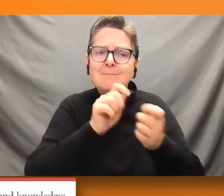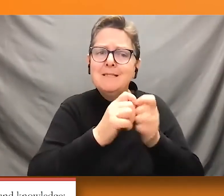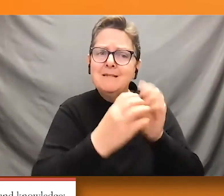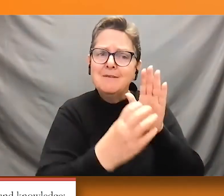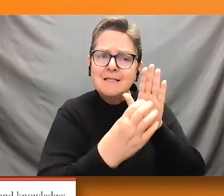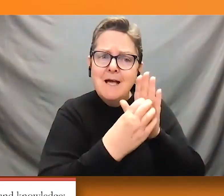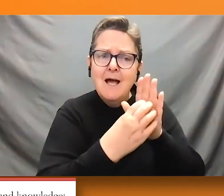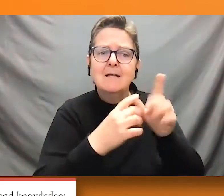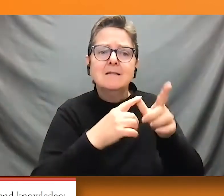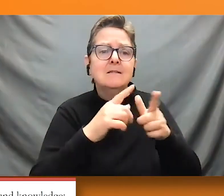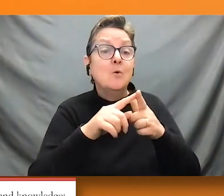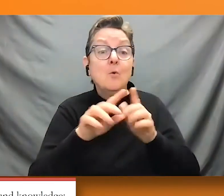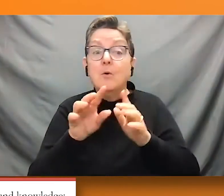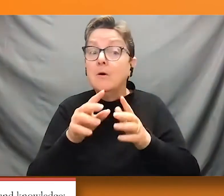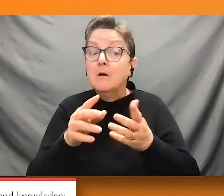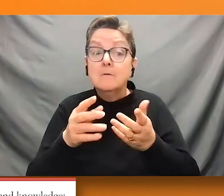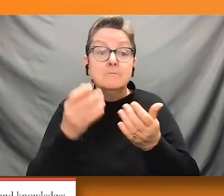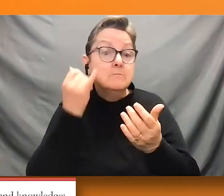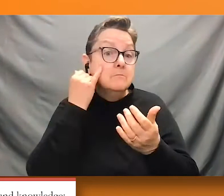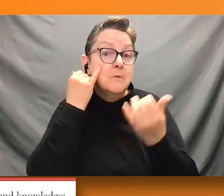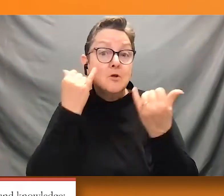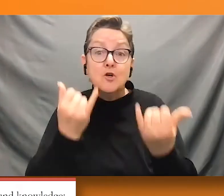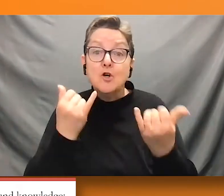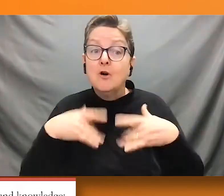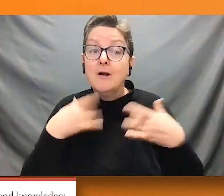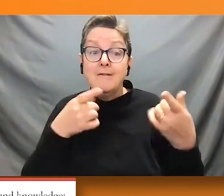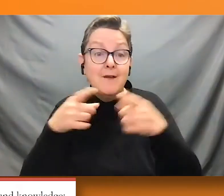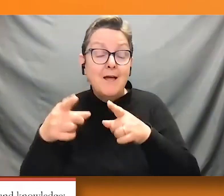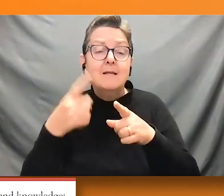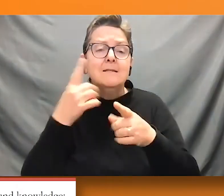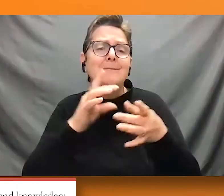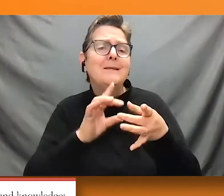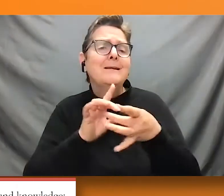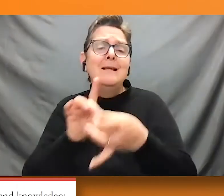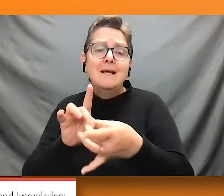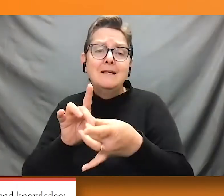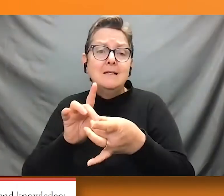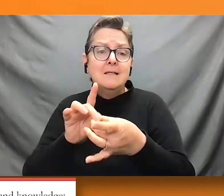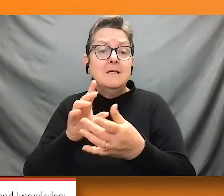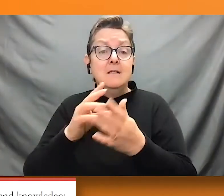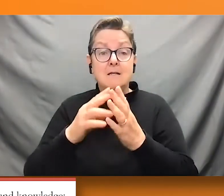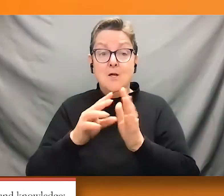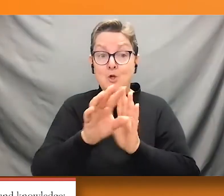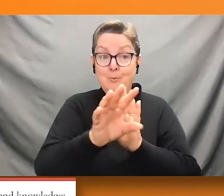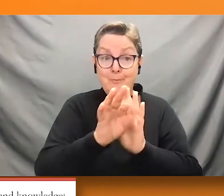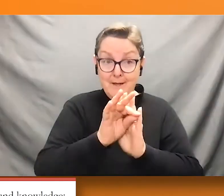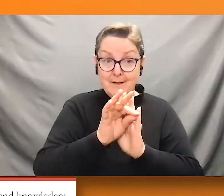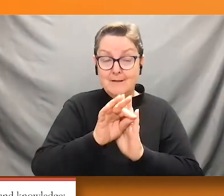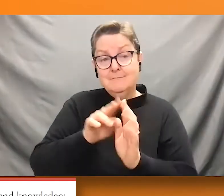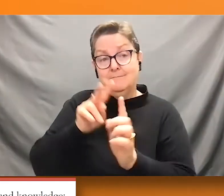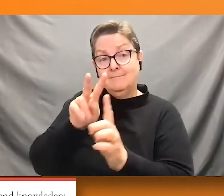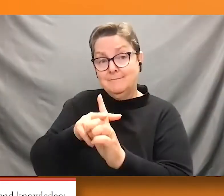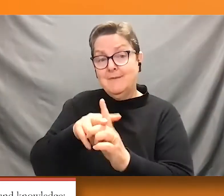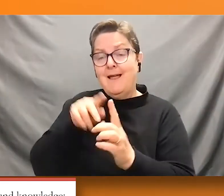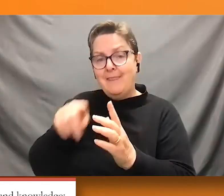or a current event or something connected to what they're learning about at their level